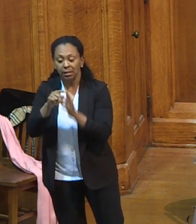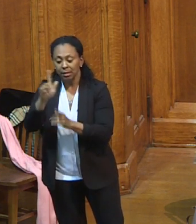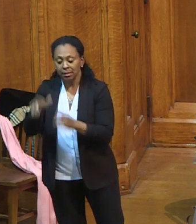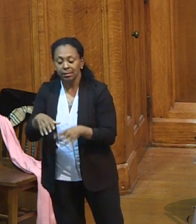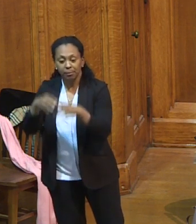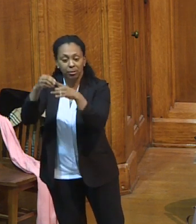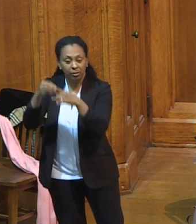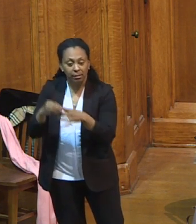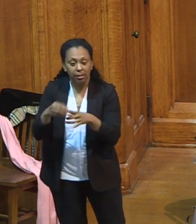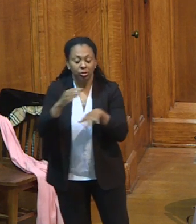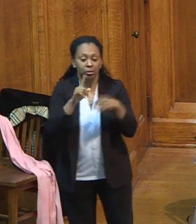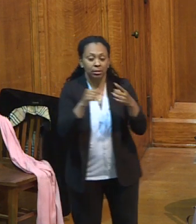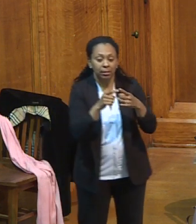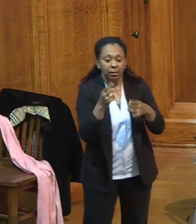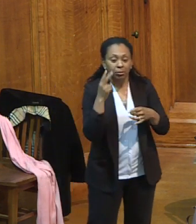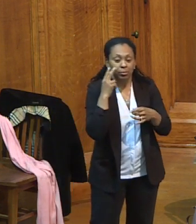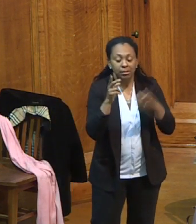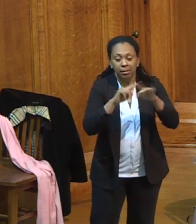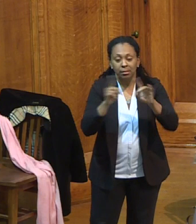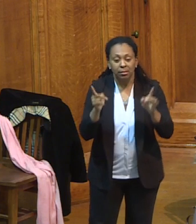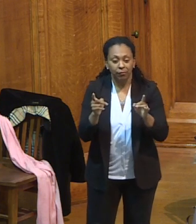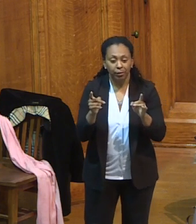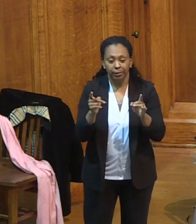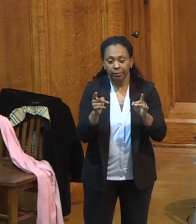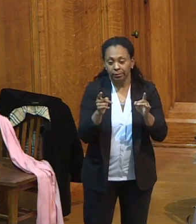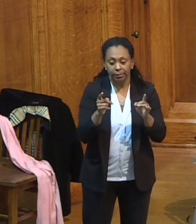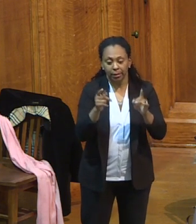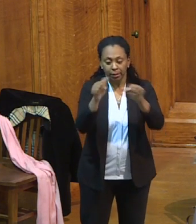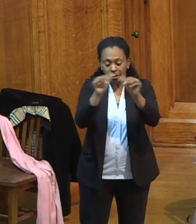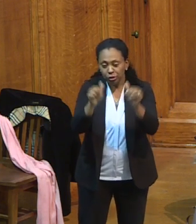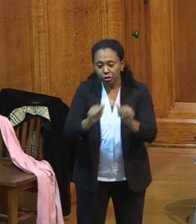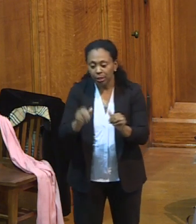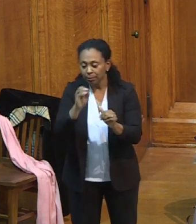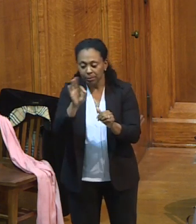we see different shapes of tools and so on.